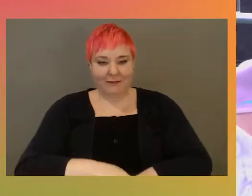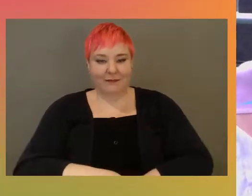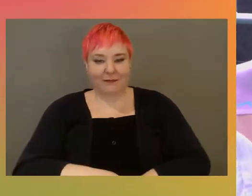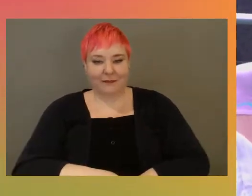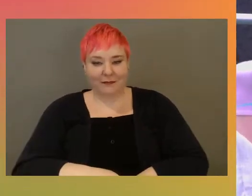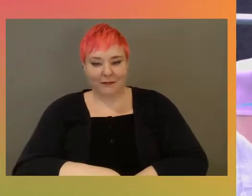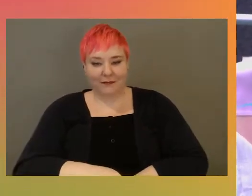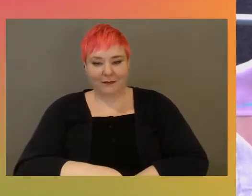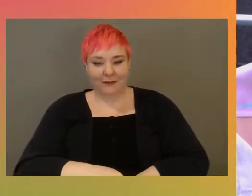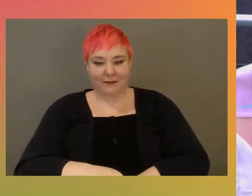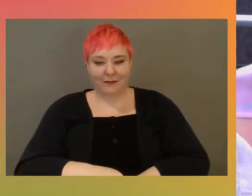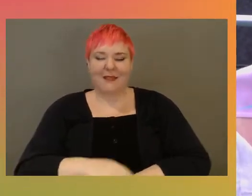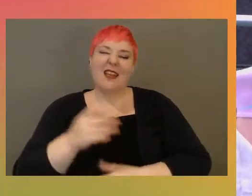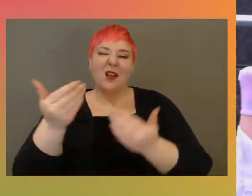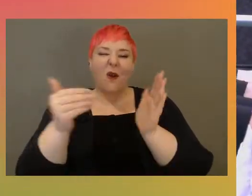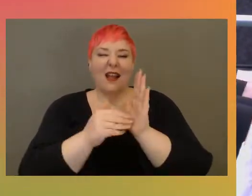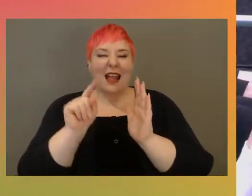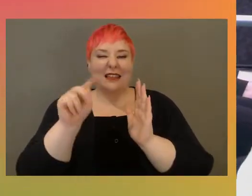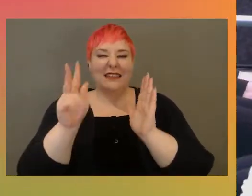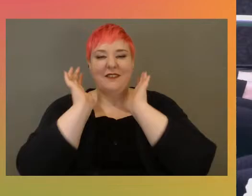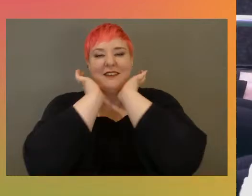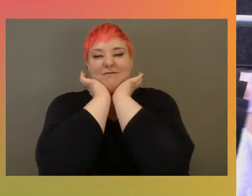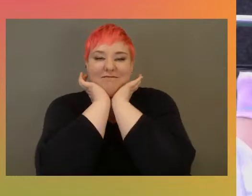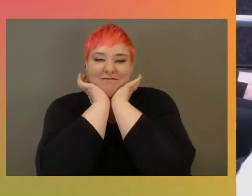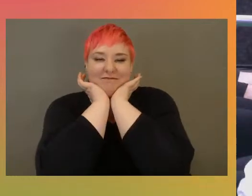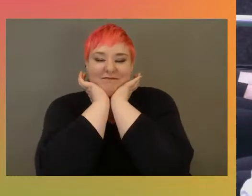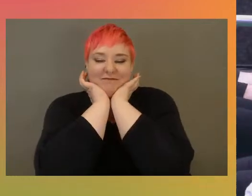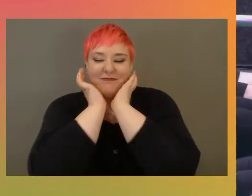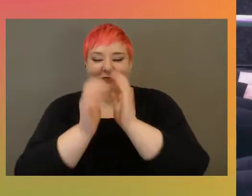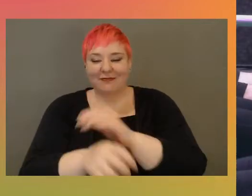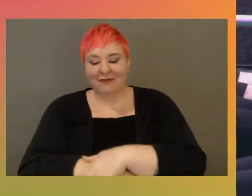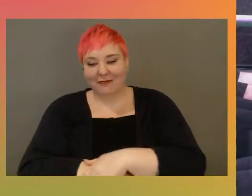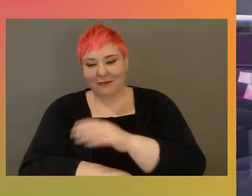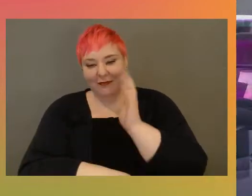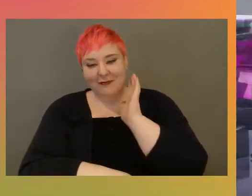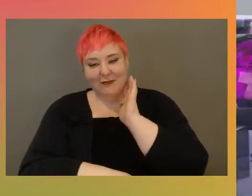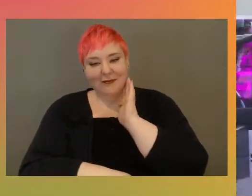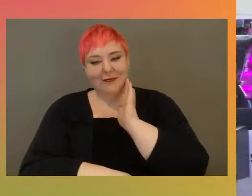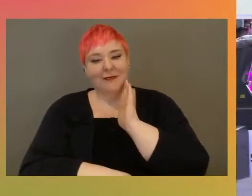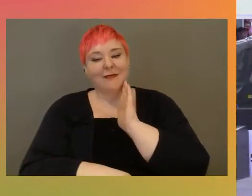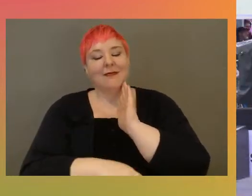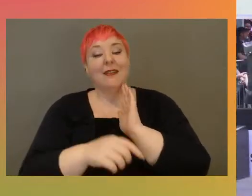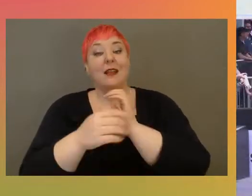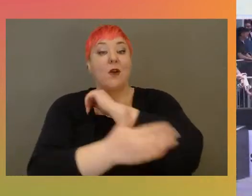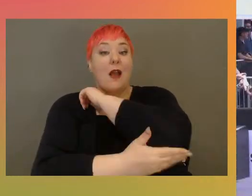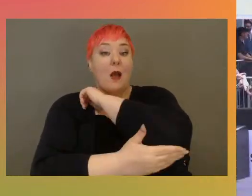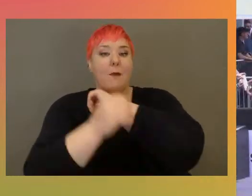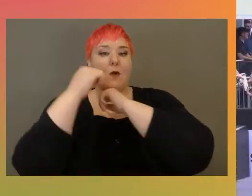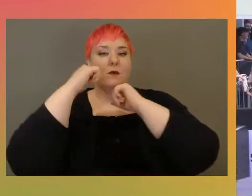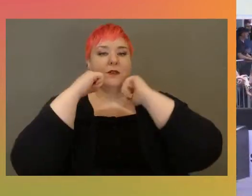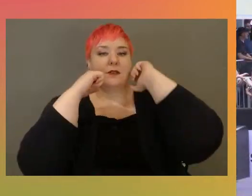AND ROLL BACK ONTO YOUR BELLIES.